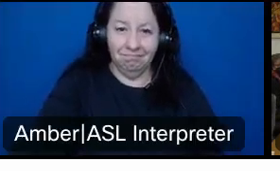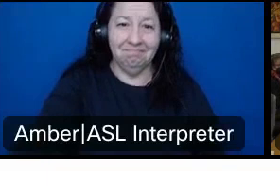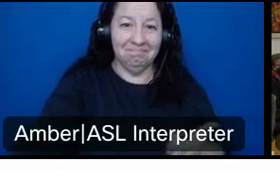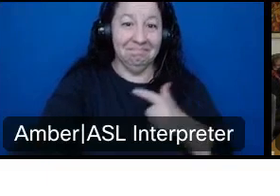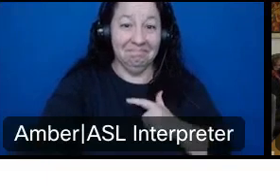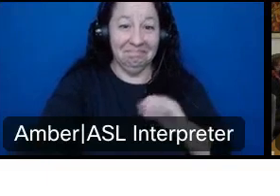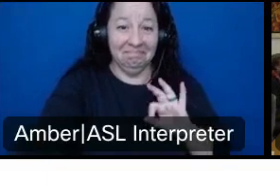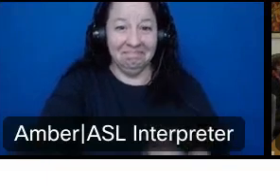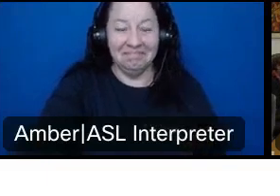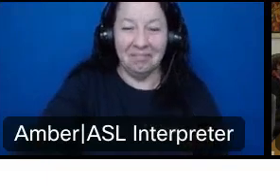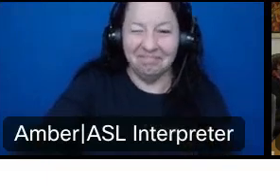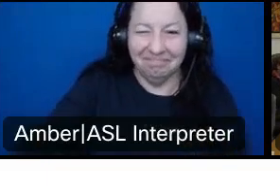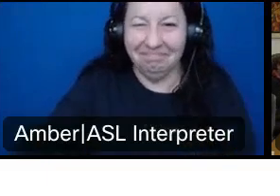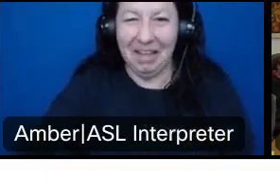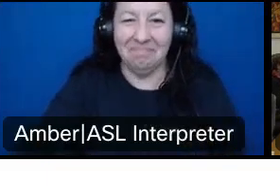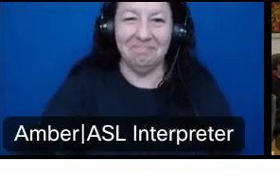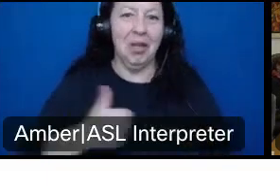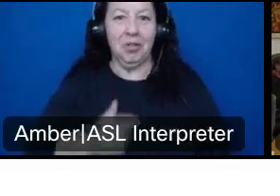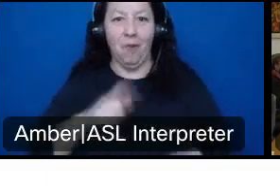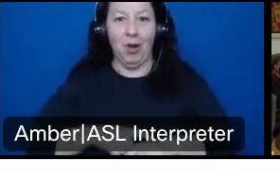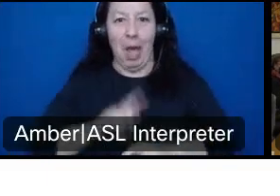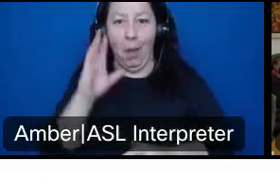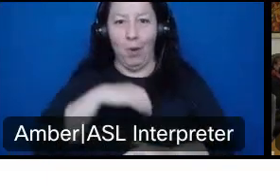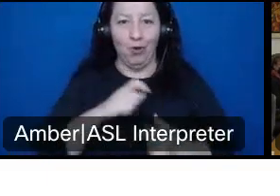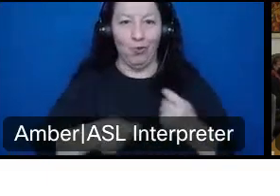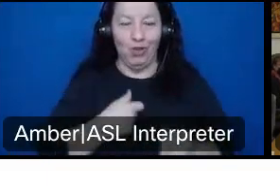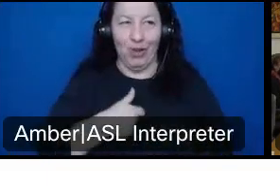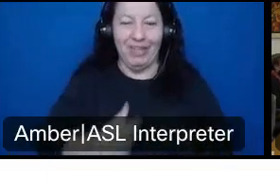To the delays in Bellvue their.